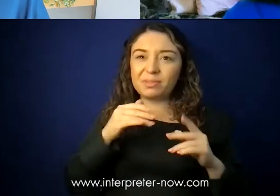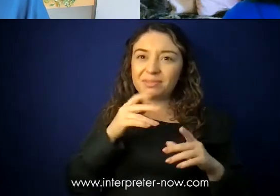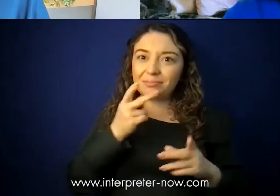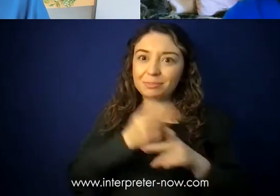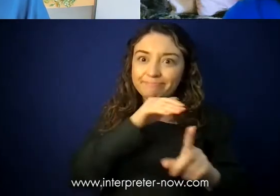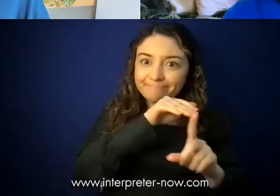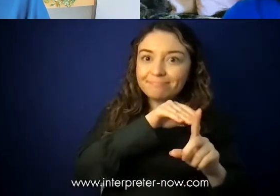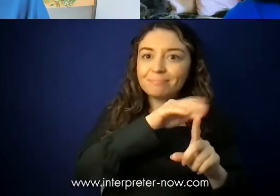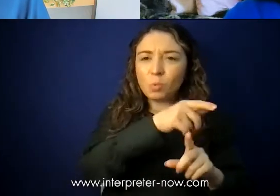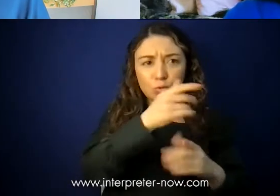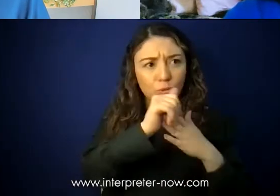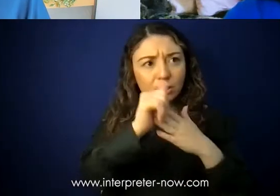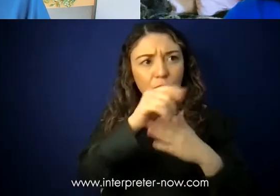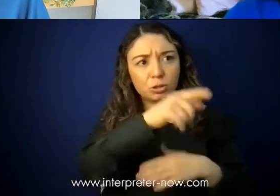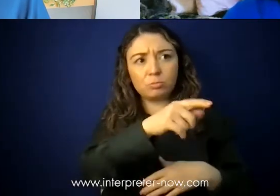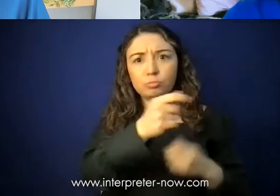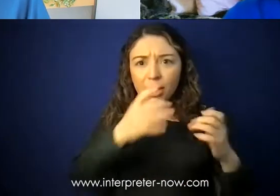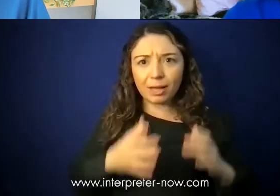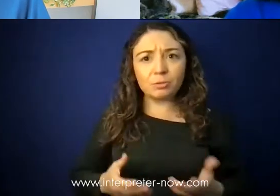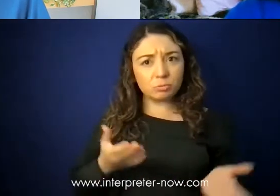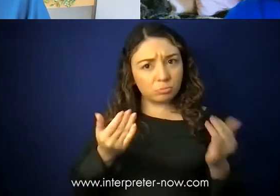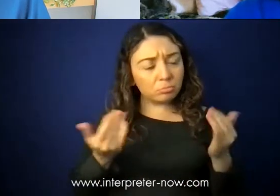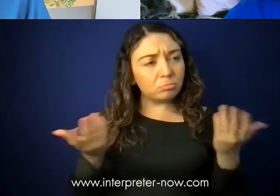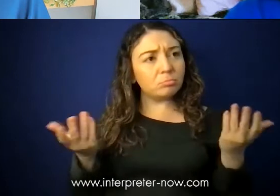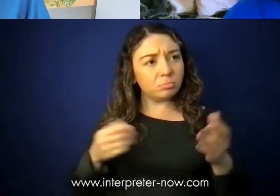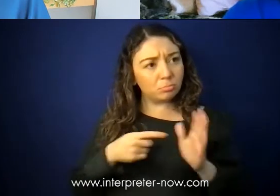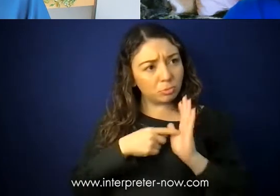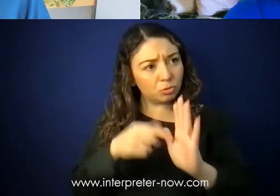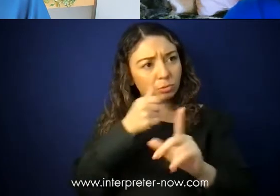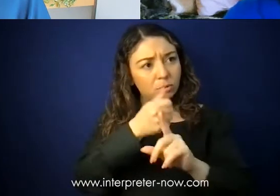You're in leadership so this is what you signed up for, this is part of the work that you've